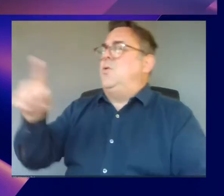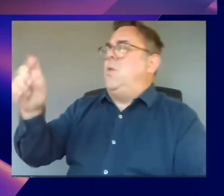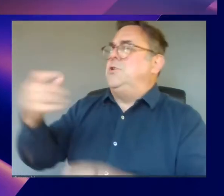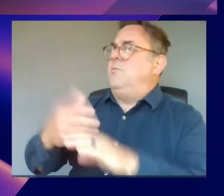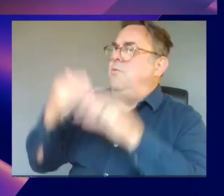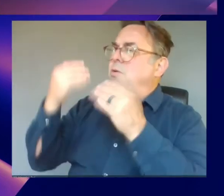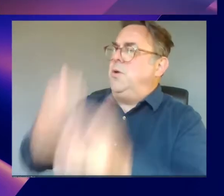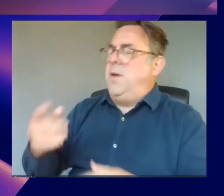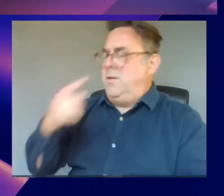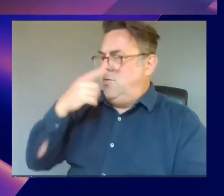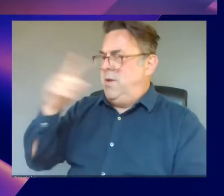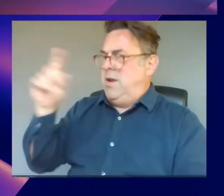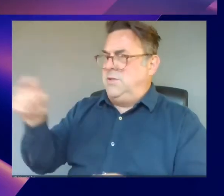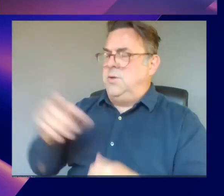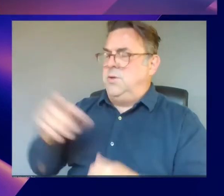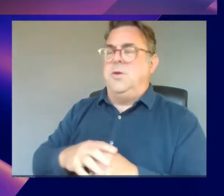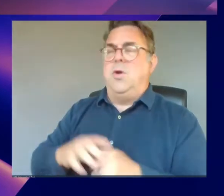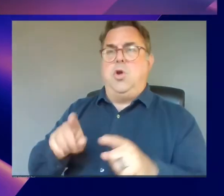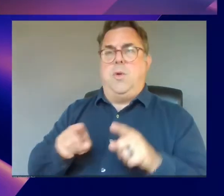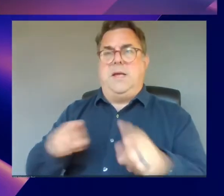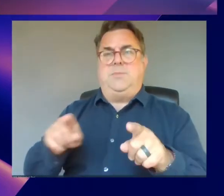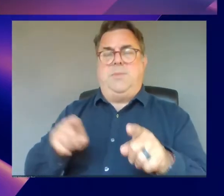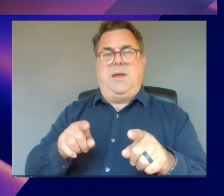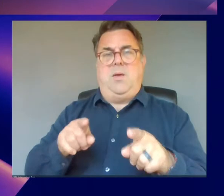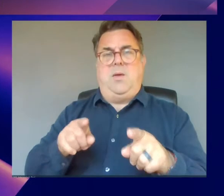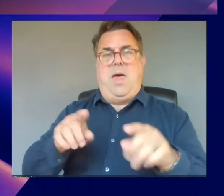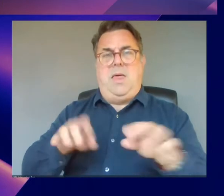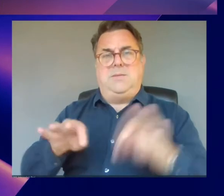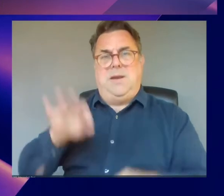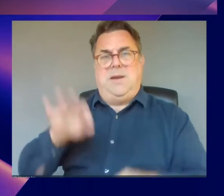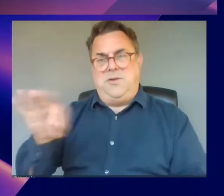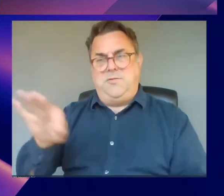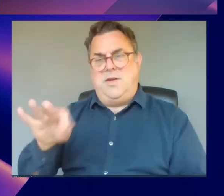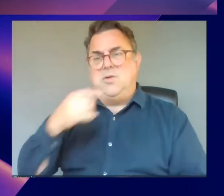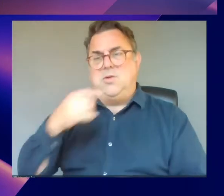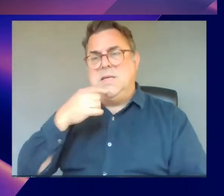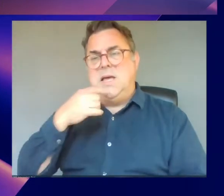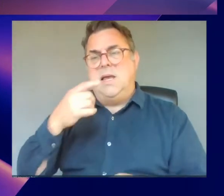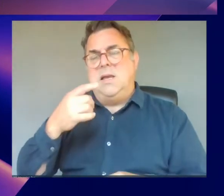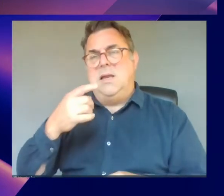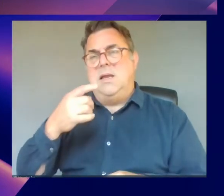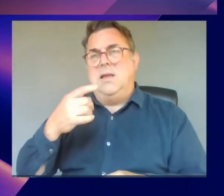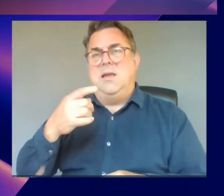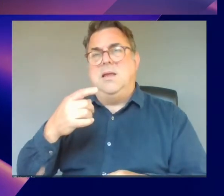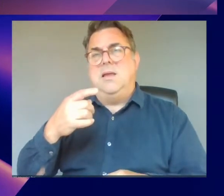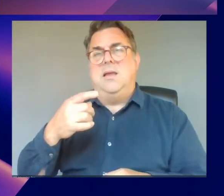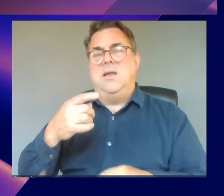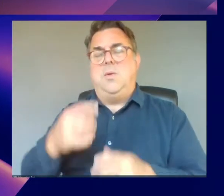because when you were explaining feature flags, you were saying that you could do like, sort of like a rolling deployment or schedule,